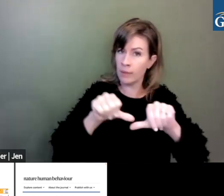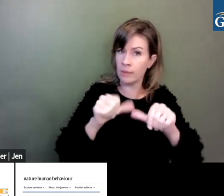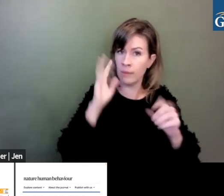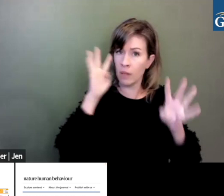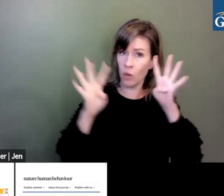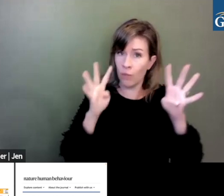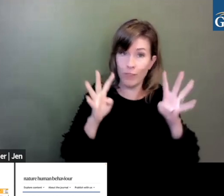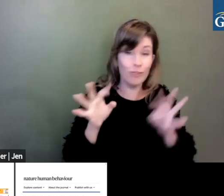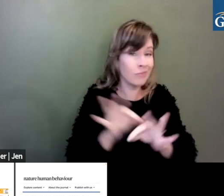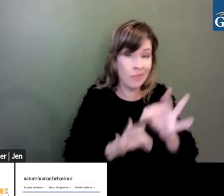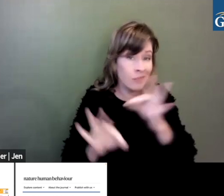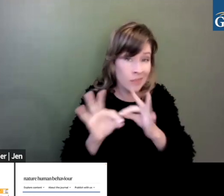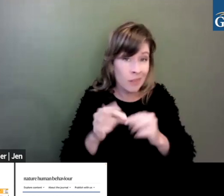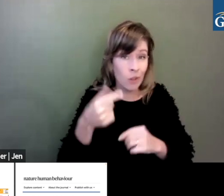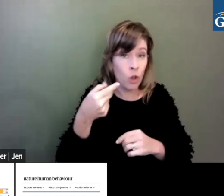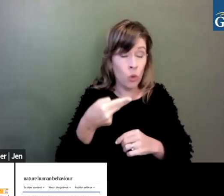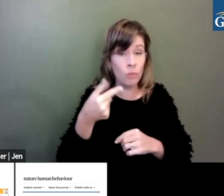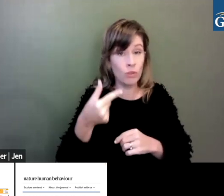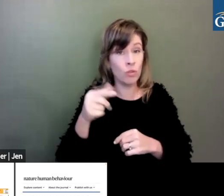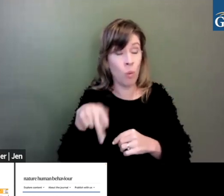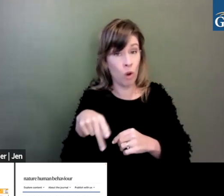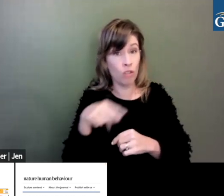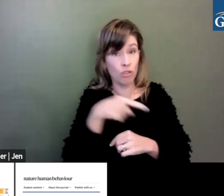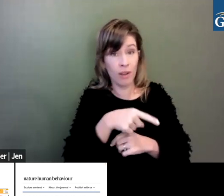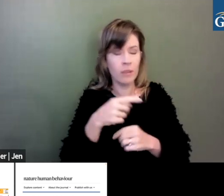genome project opened the door toward a more discursive